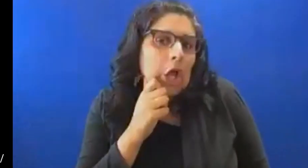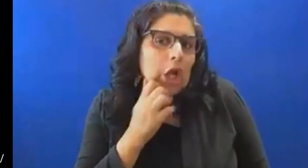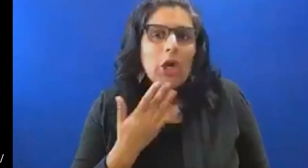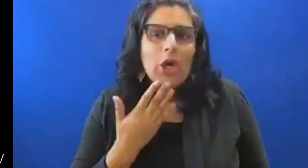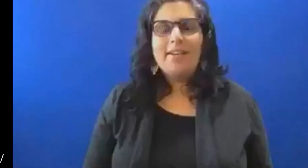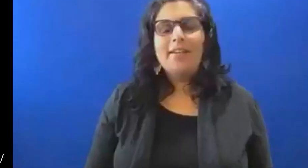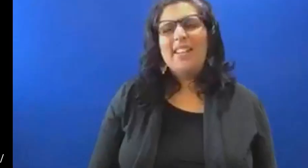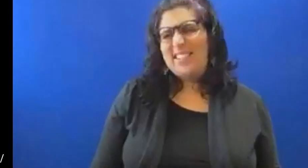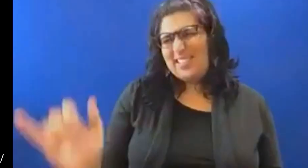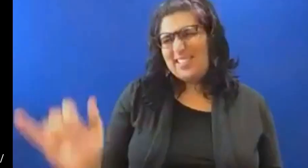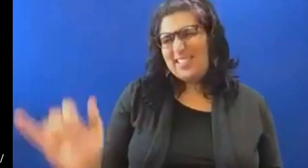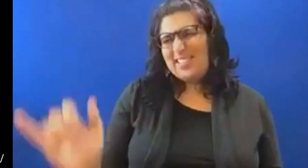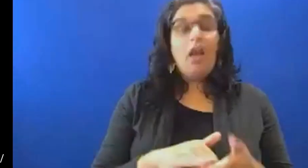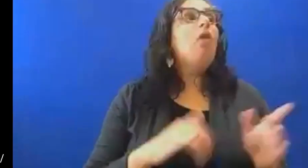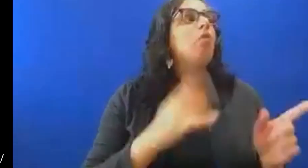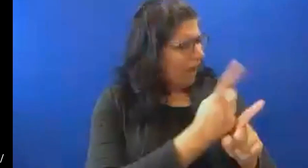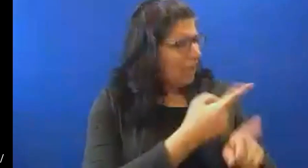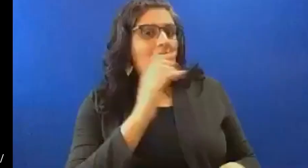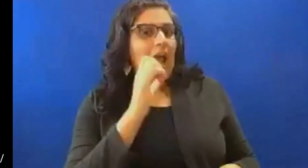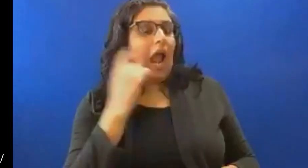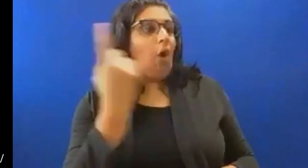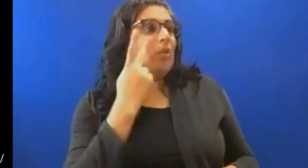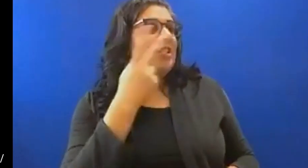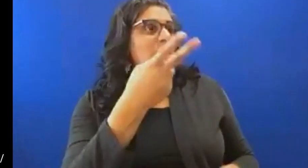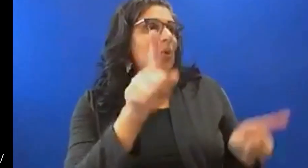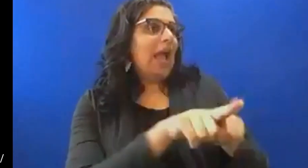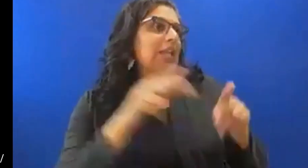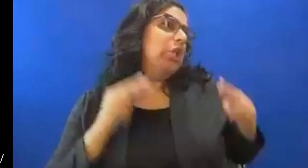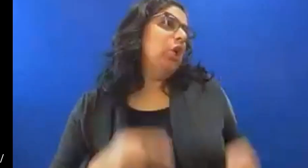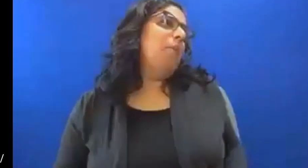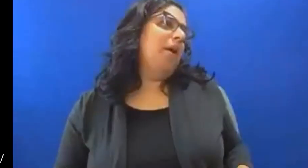And so, you're essentially saying, I only see you as human if I don't see this part of you. Right.